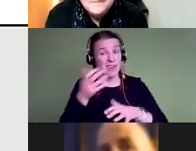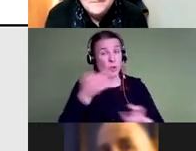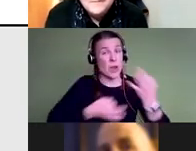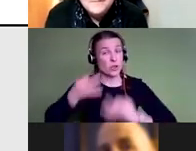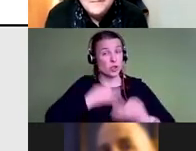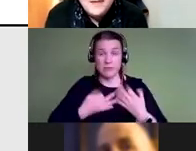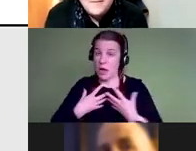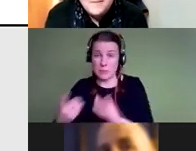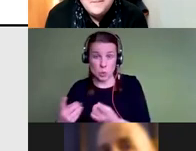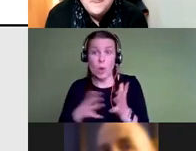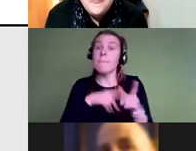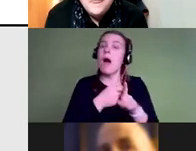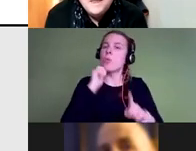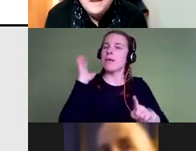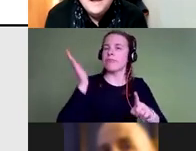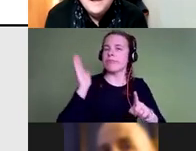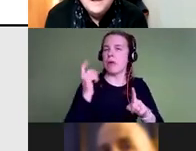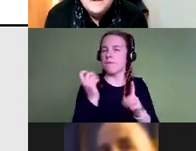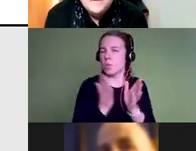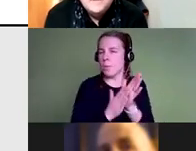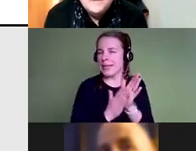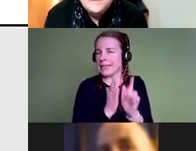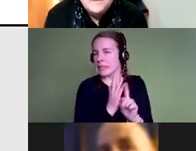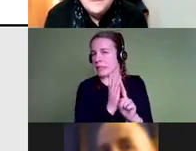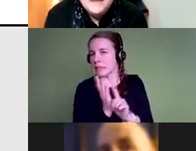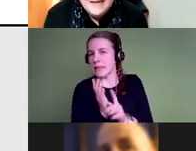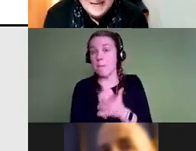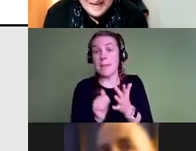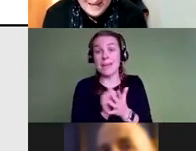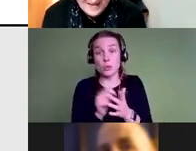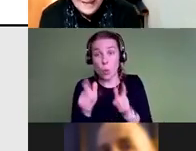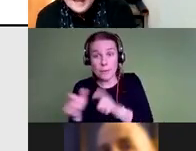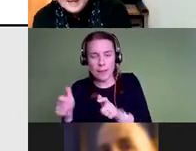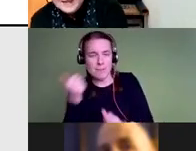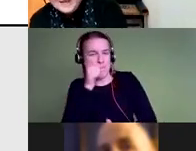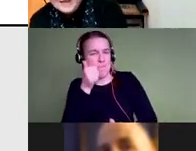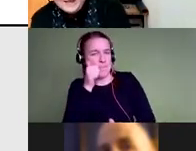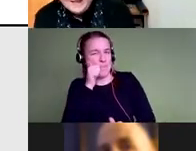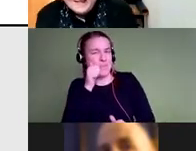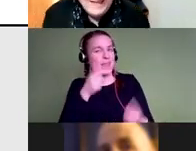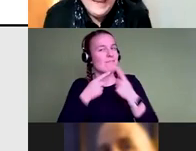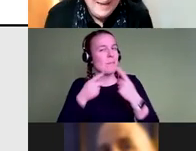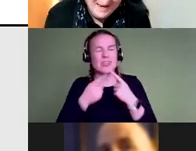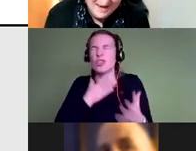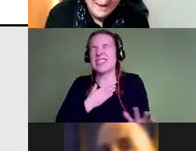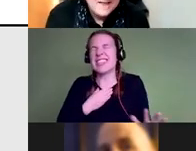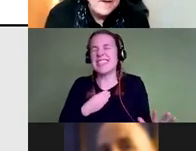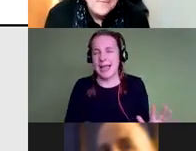some people who were really wanting to actually spend some time engaging with you and asking